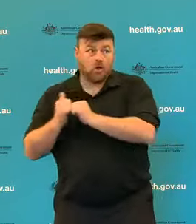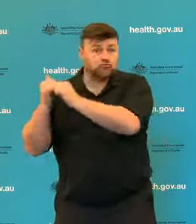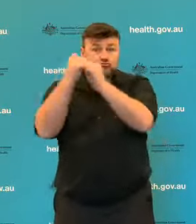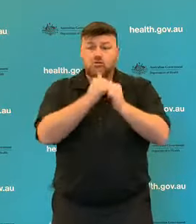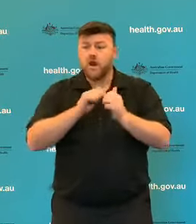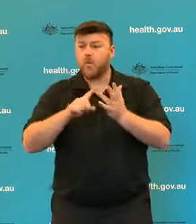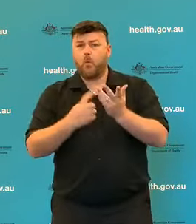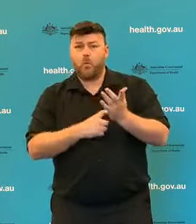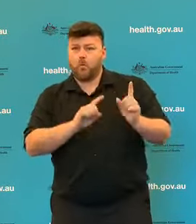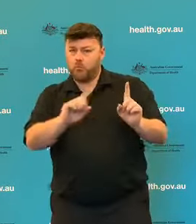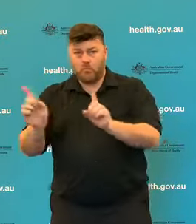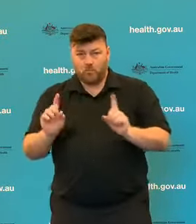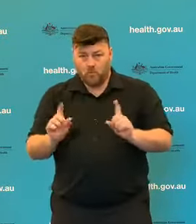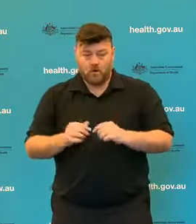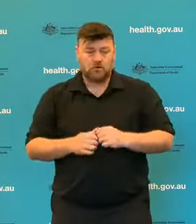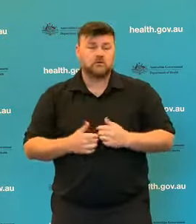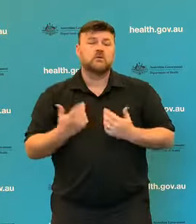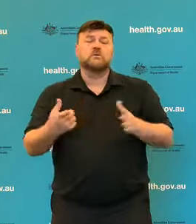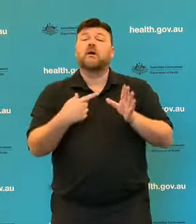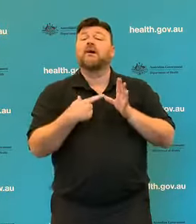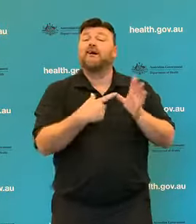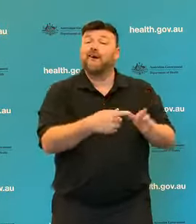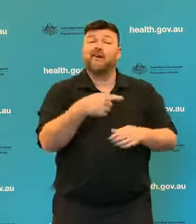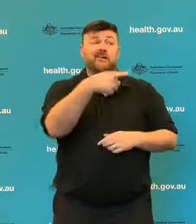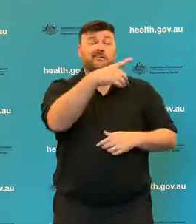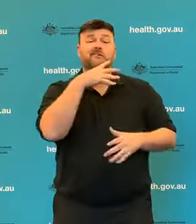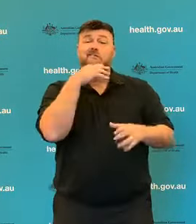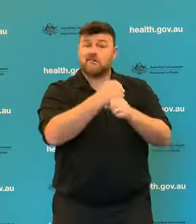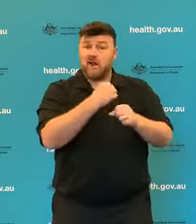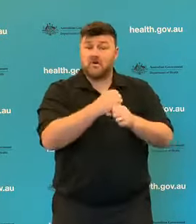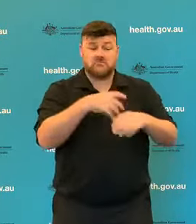adopted by the Commonwealth, and this will be the definition we'll be